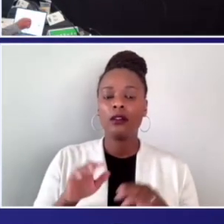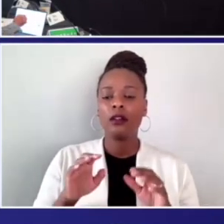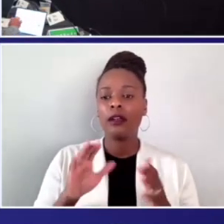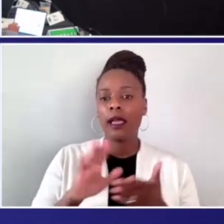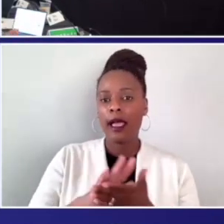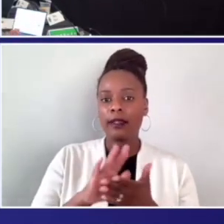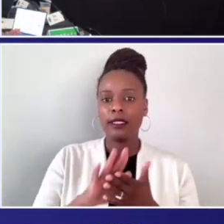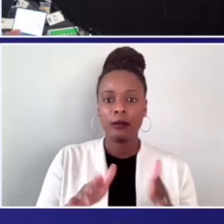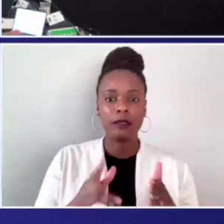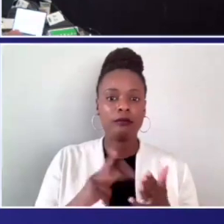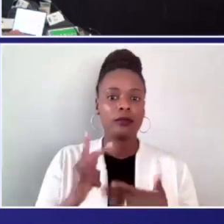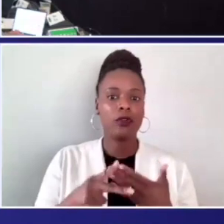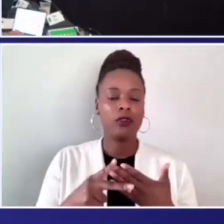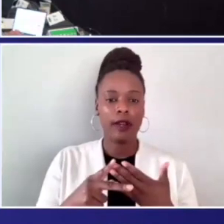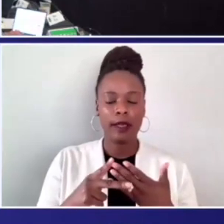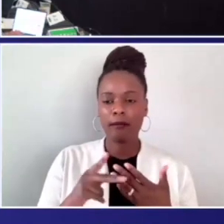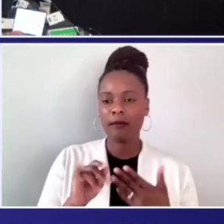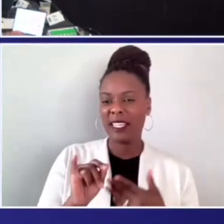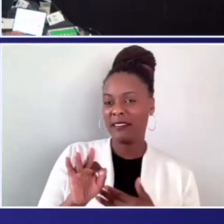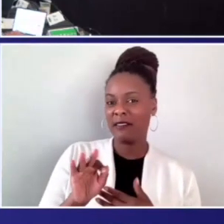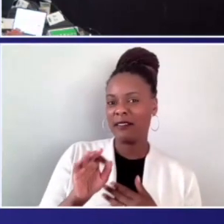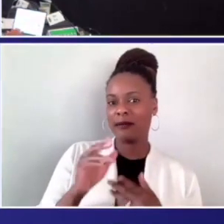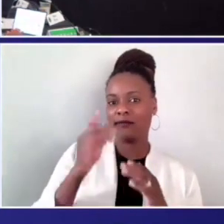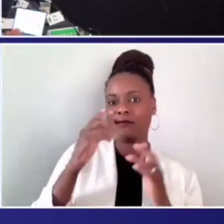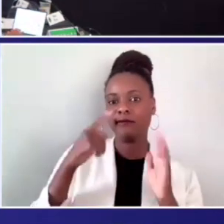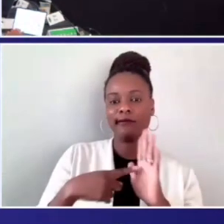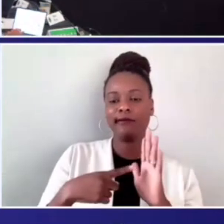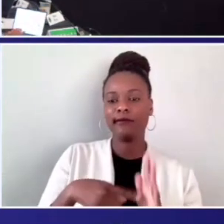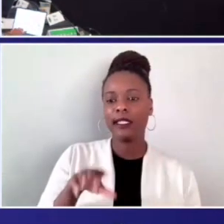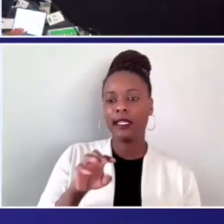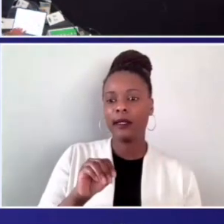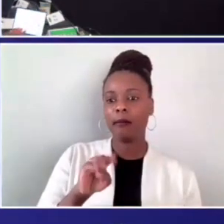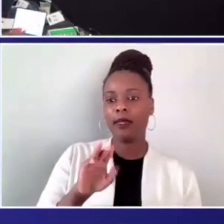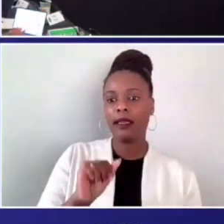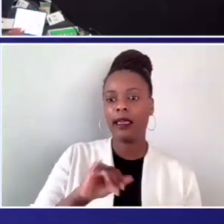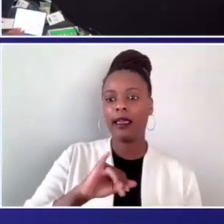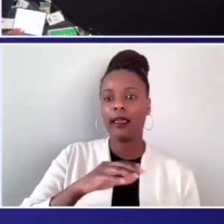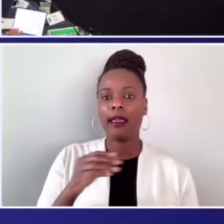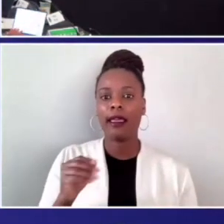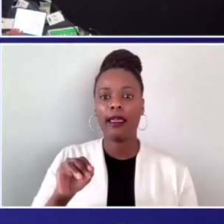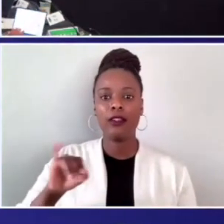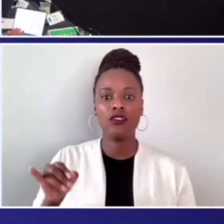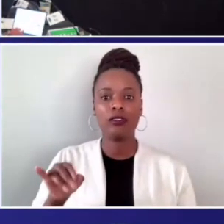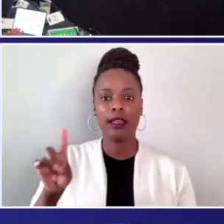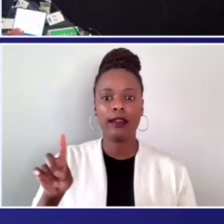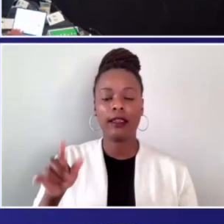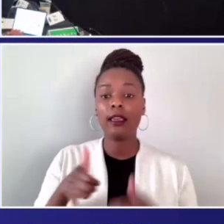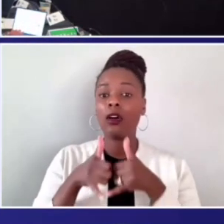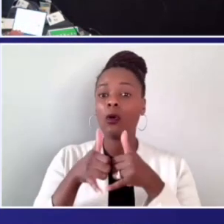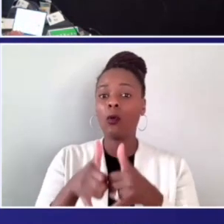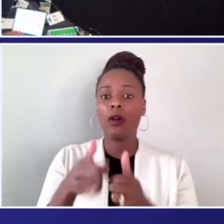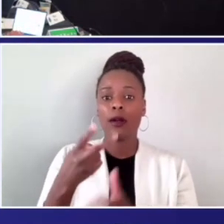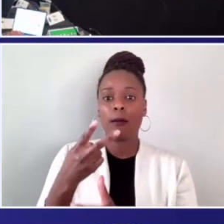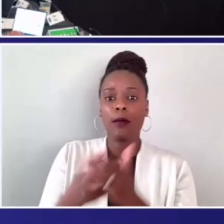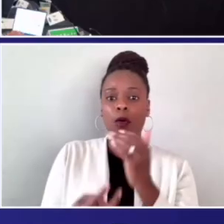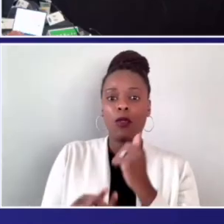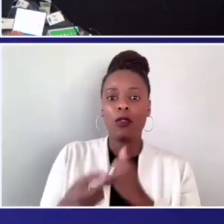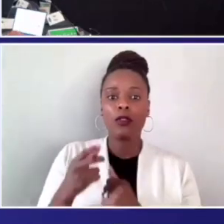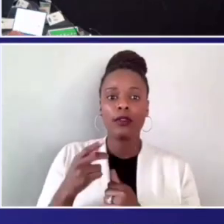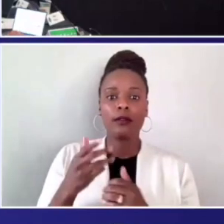You know, for instance, if it's an MBA and a Juris Doctor, the -- they would award both for -- you know, upon completion of the program,